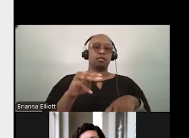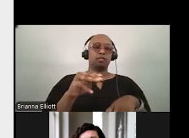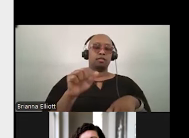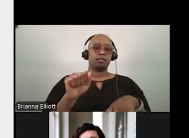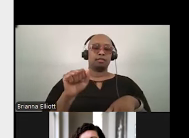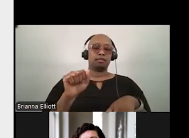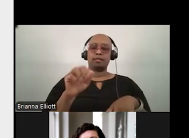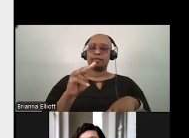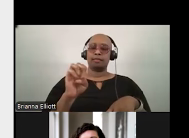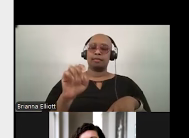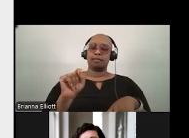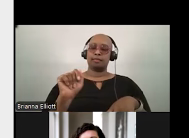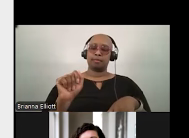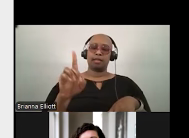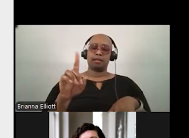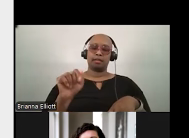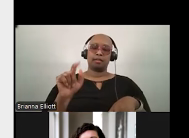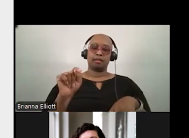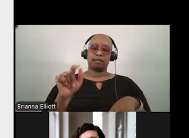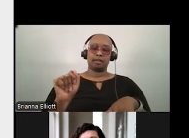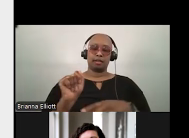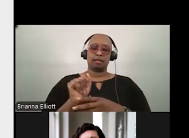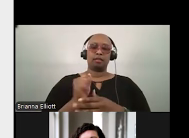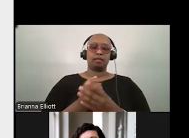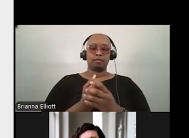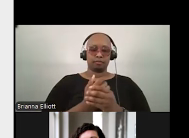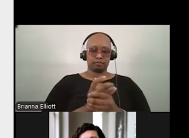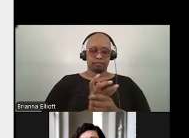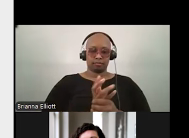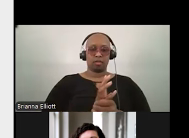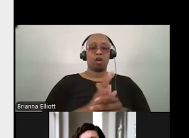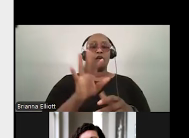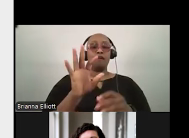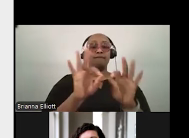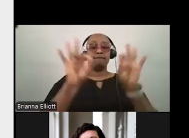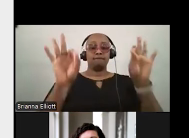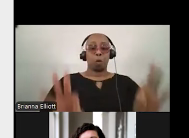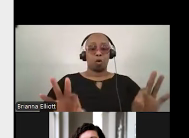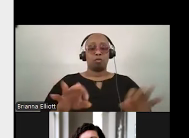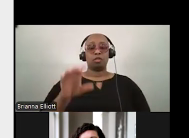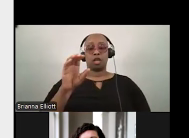right? Can't stress that enough. We need to have PDFs that are not just image only. They have to